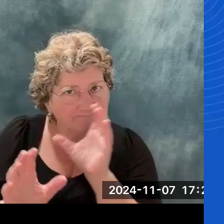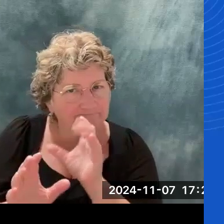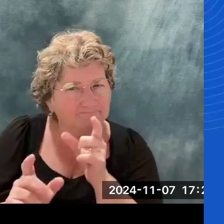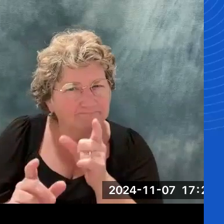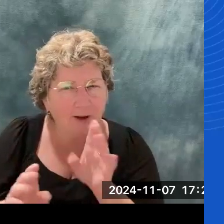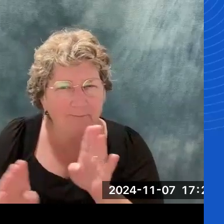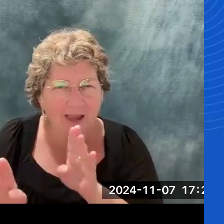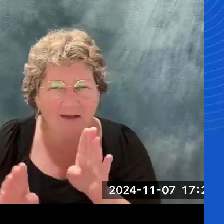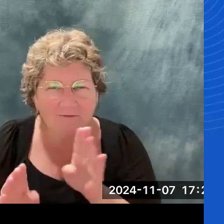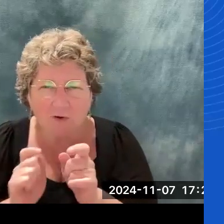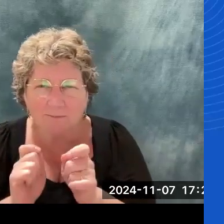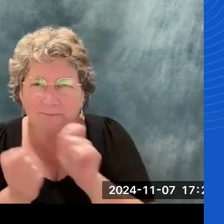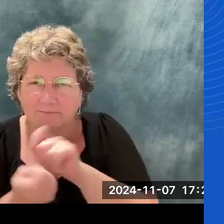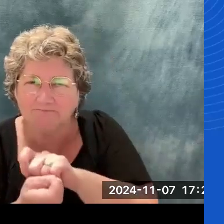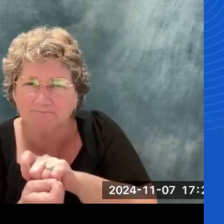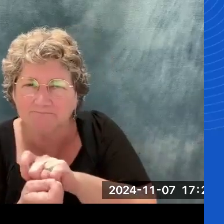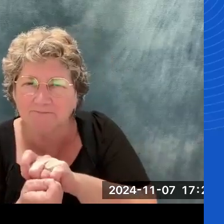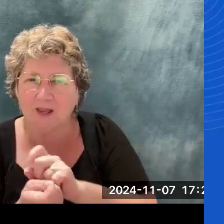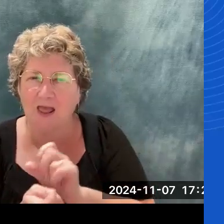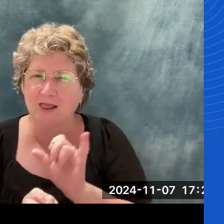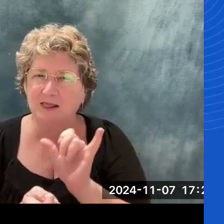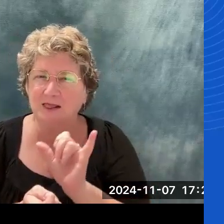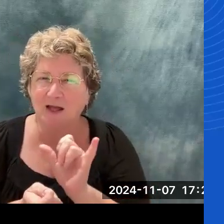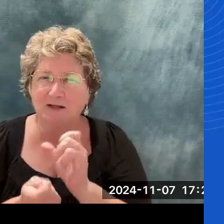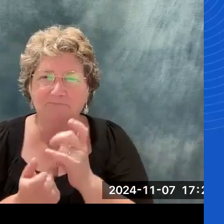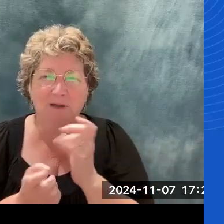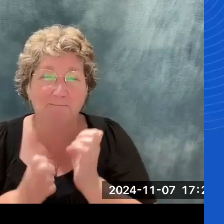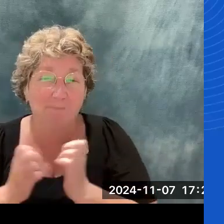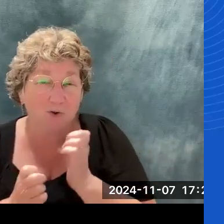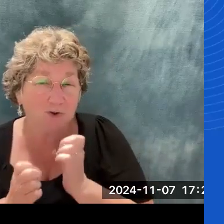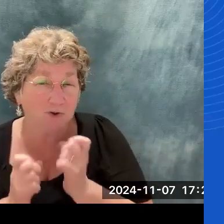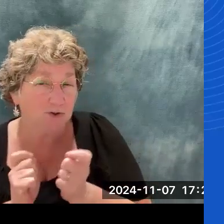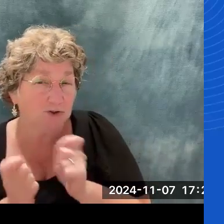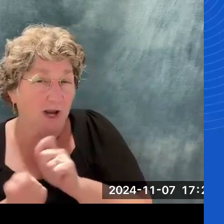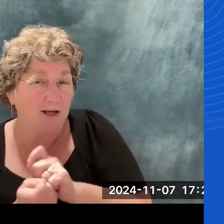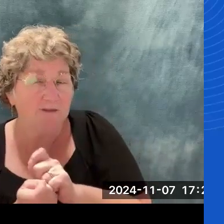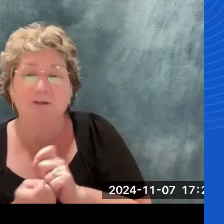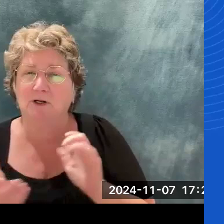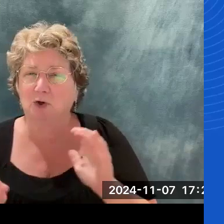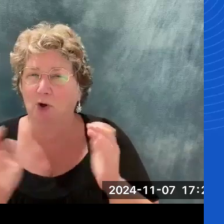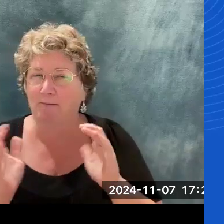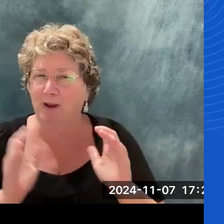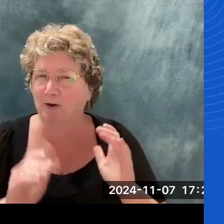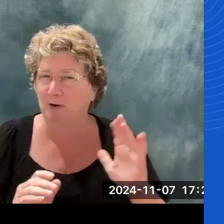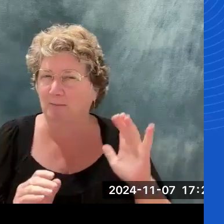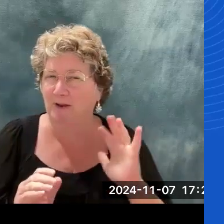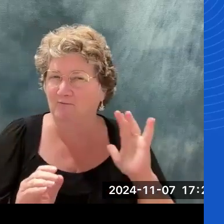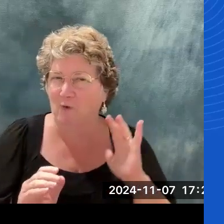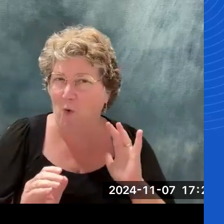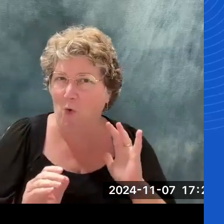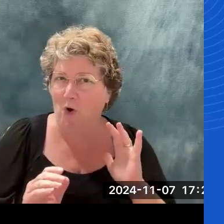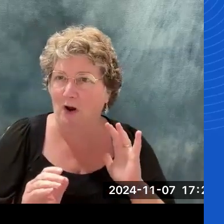in their behavior from typical behavior that they used to exhibit? So, things might be, all of a sudden, you're